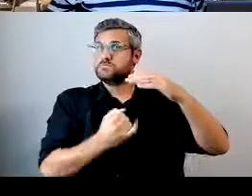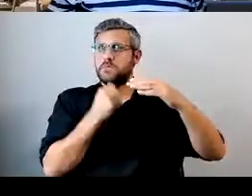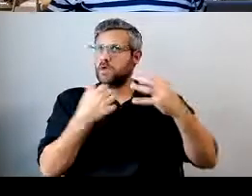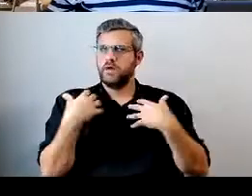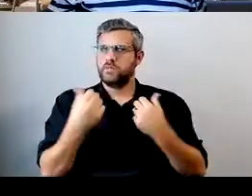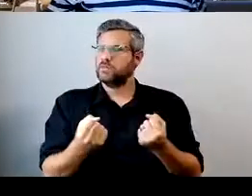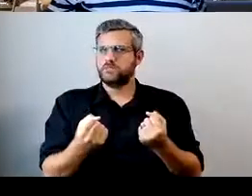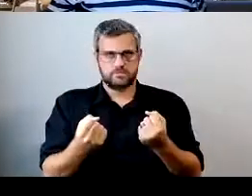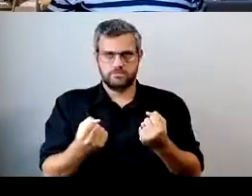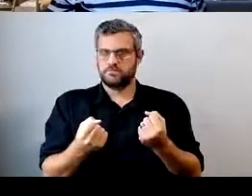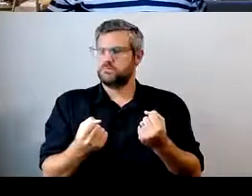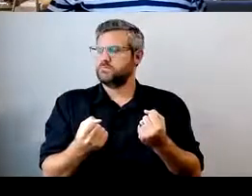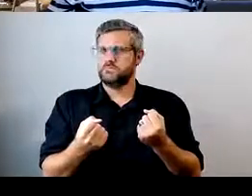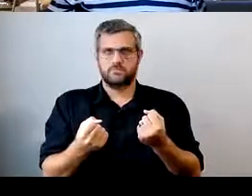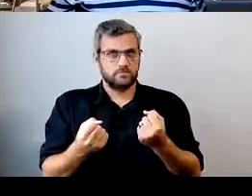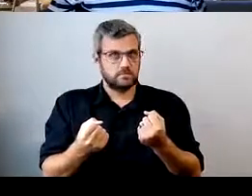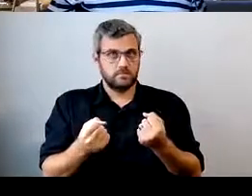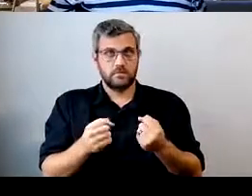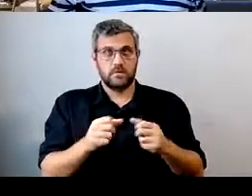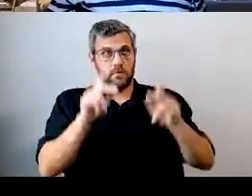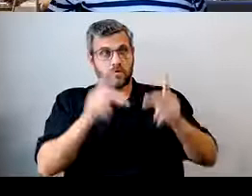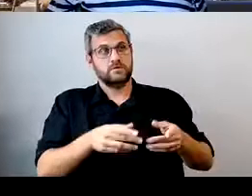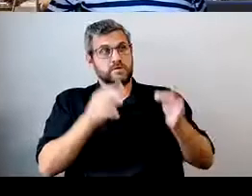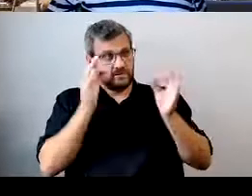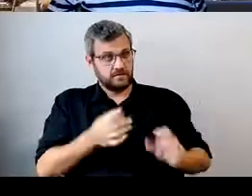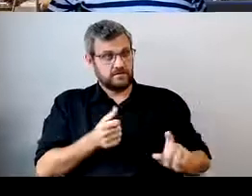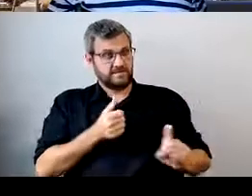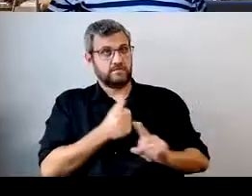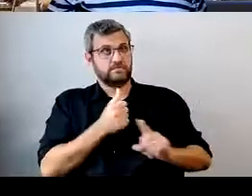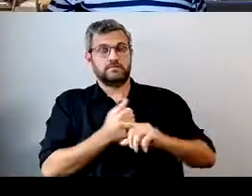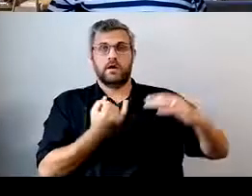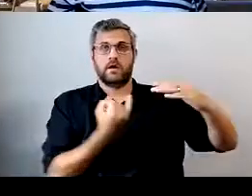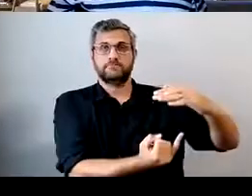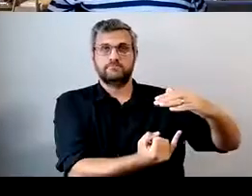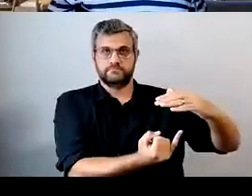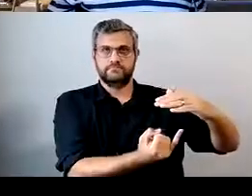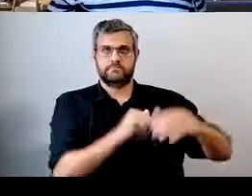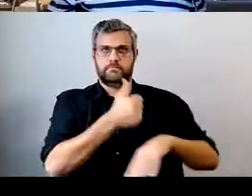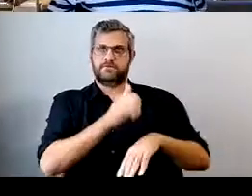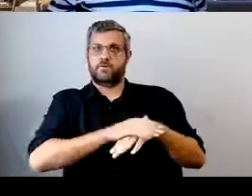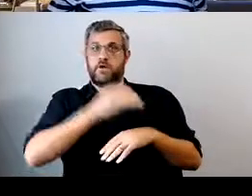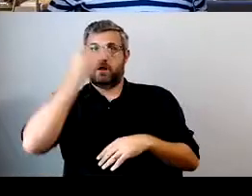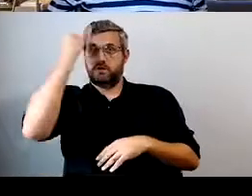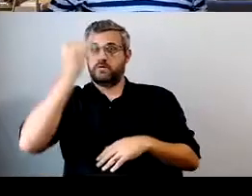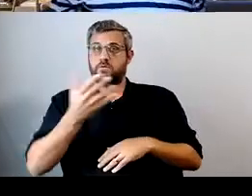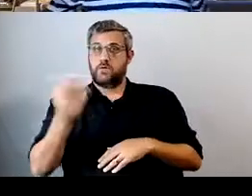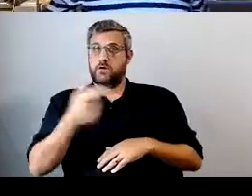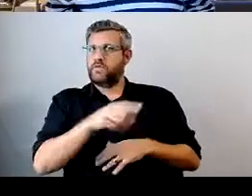And it's very often even when someone chooses to isolate themselves, usually that is based on the idea that they don't want to be around other people